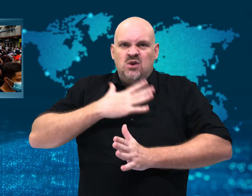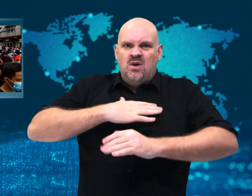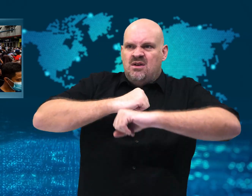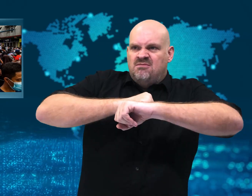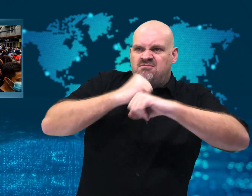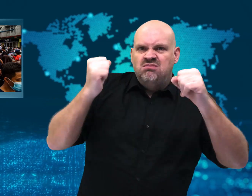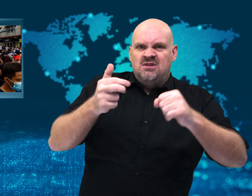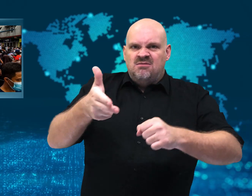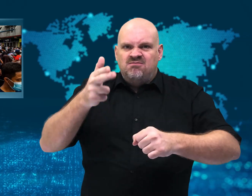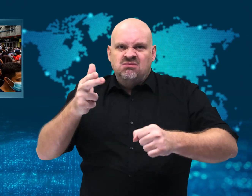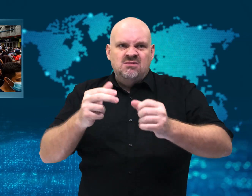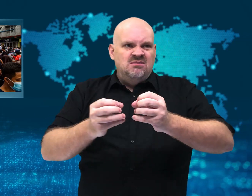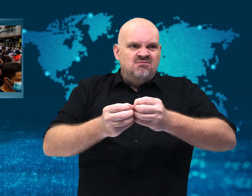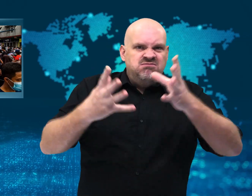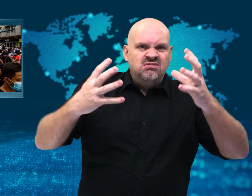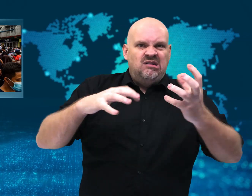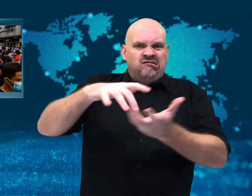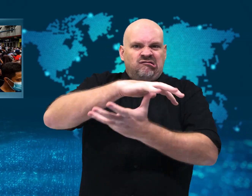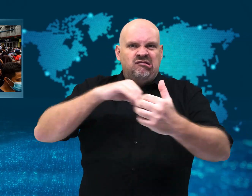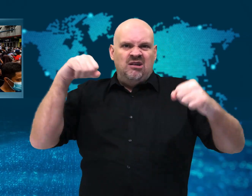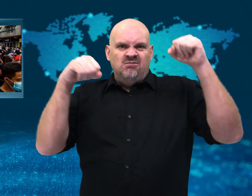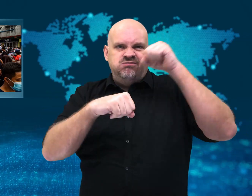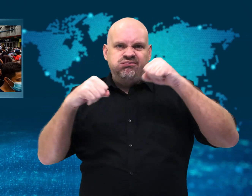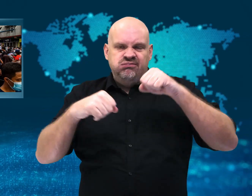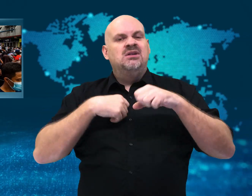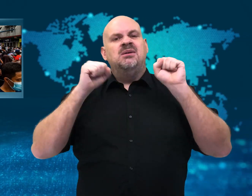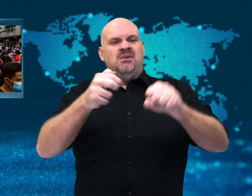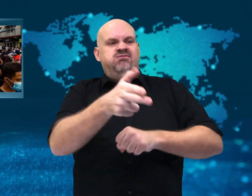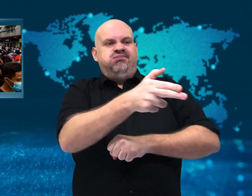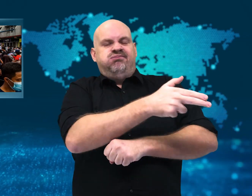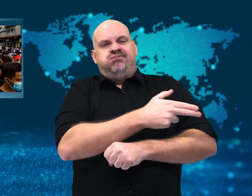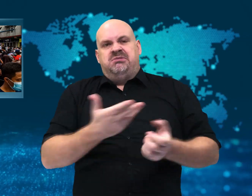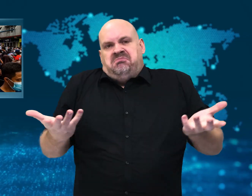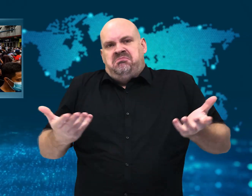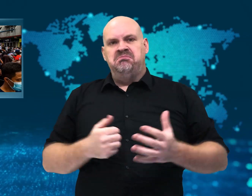were responsible for instigating violence.